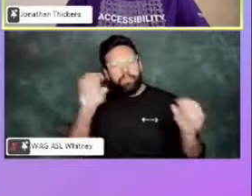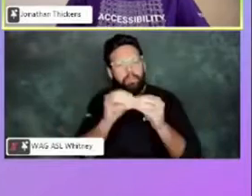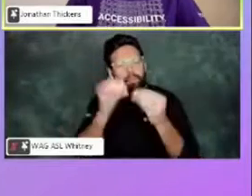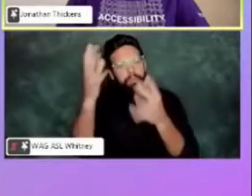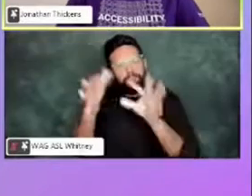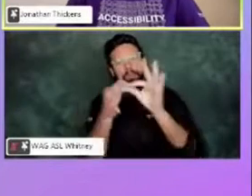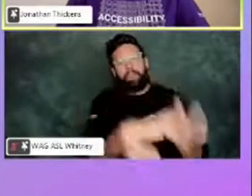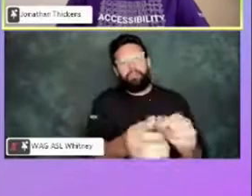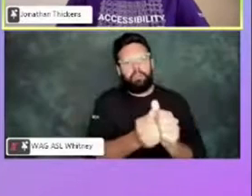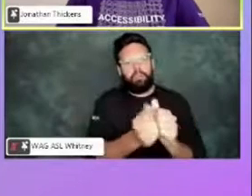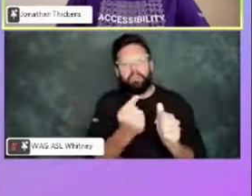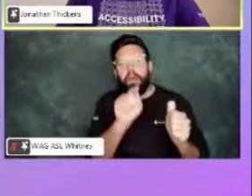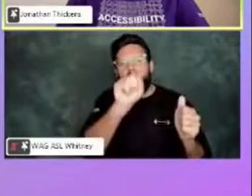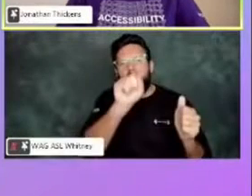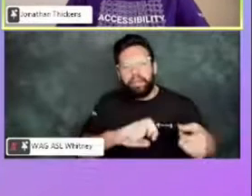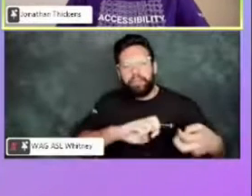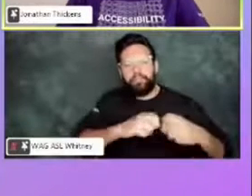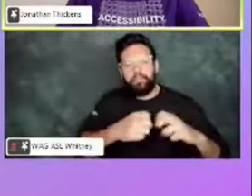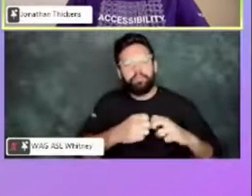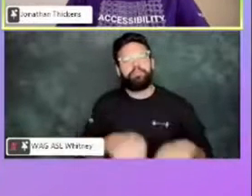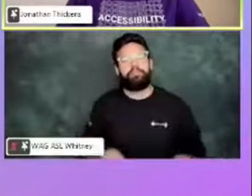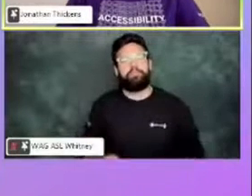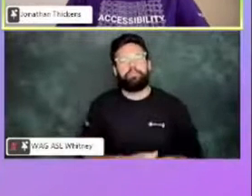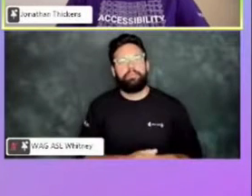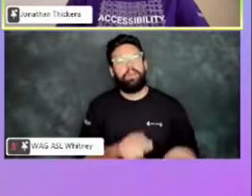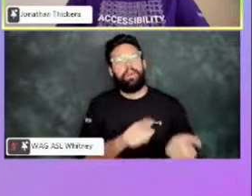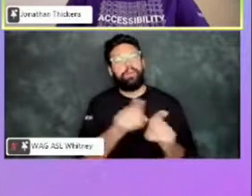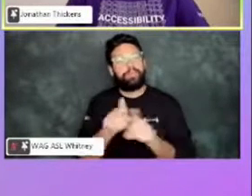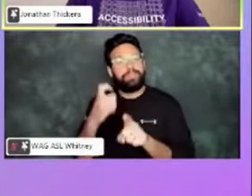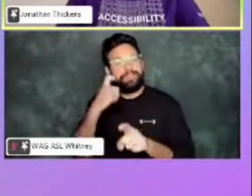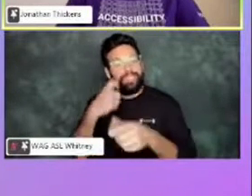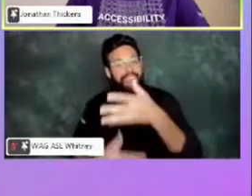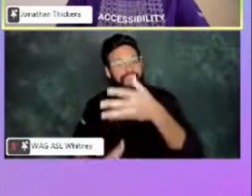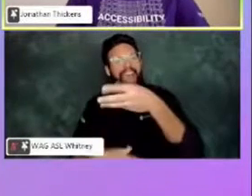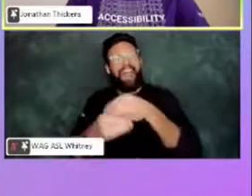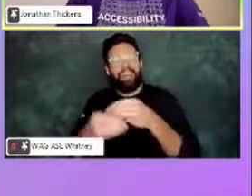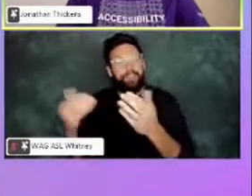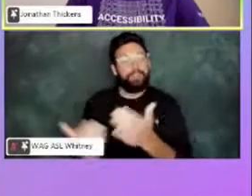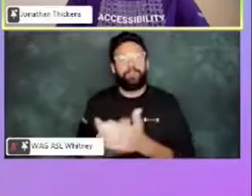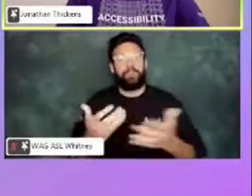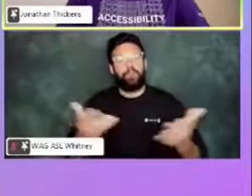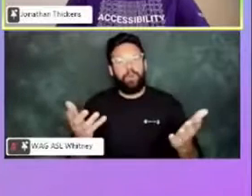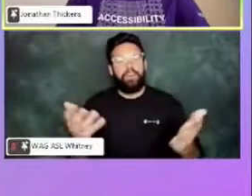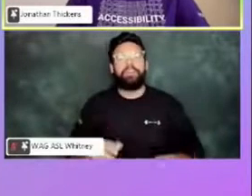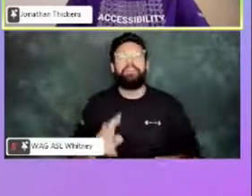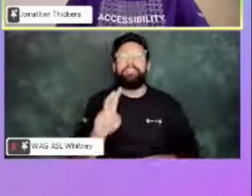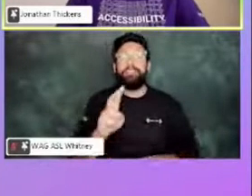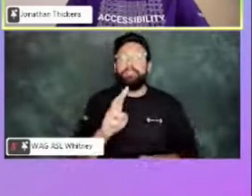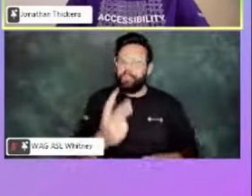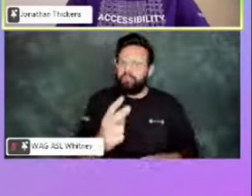axe Developer Hub adds a new dimension to the mix, duplicate issues. When you see an issue flagged at the yellow duplicates banner,